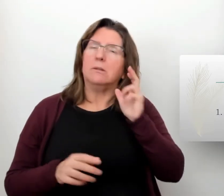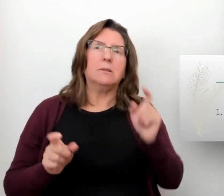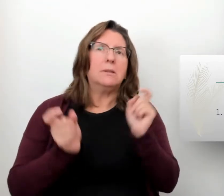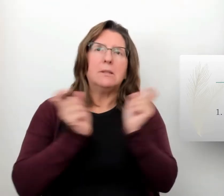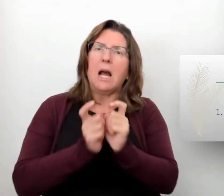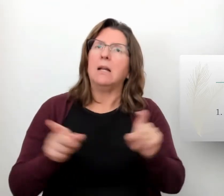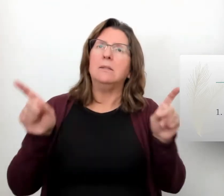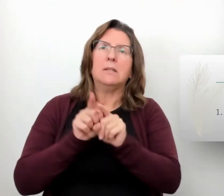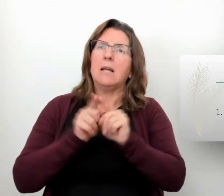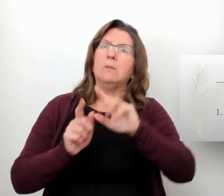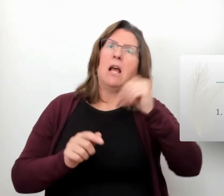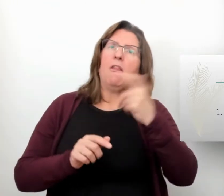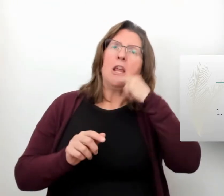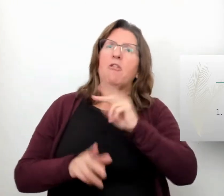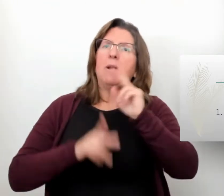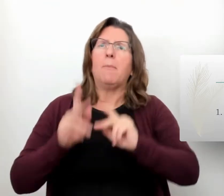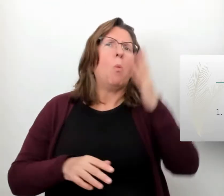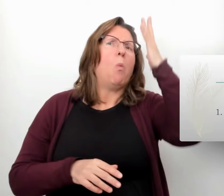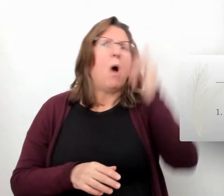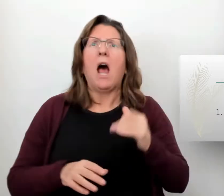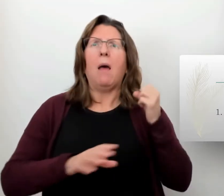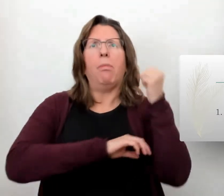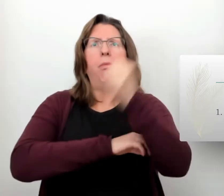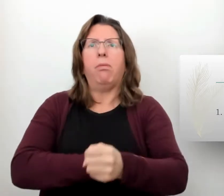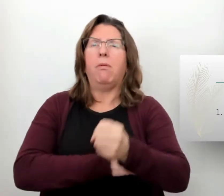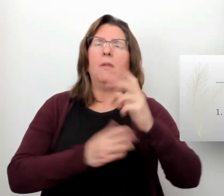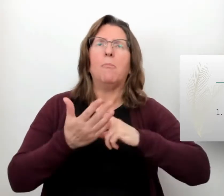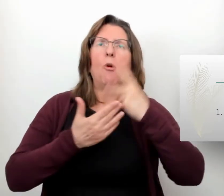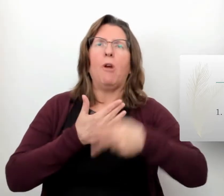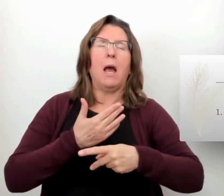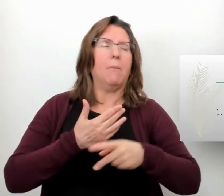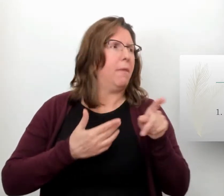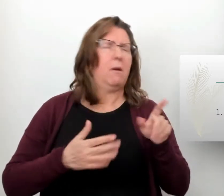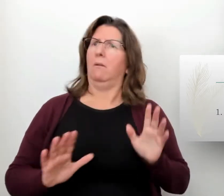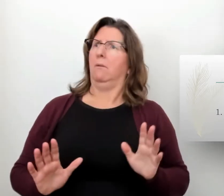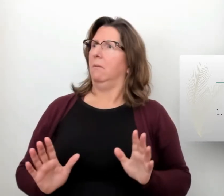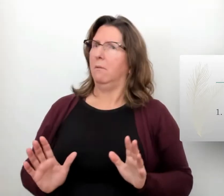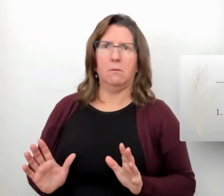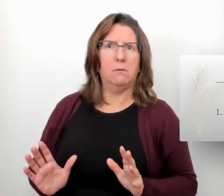"If you hear the same as everyone else then why were you placed in this program?"